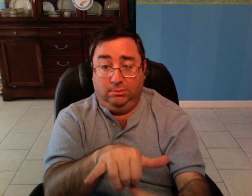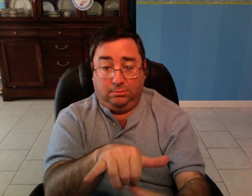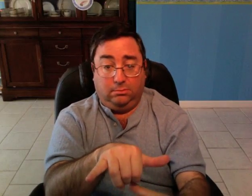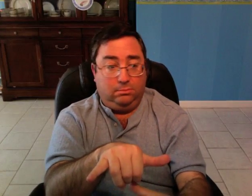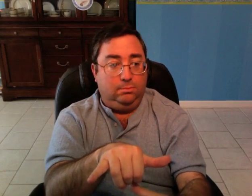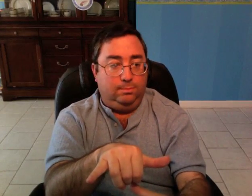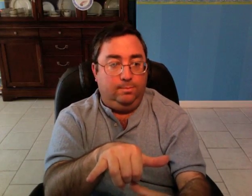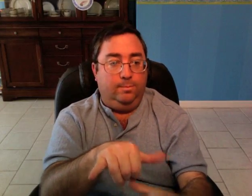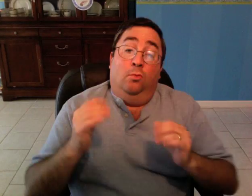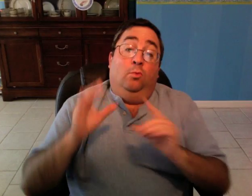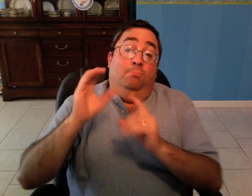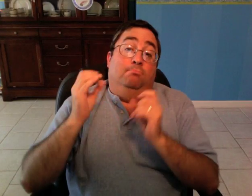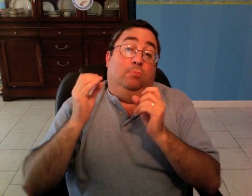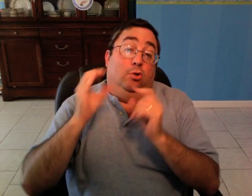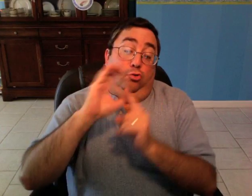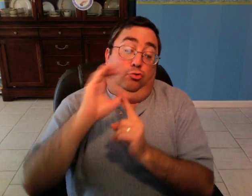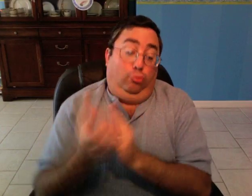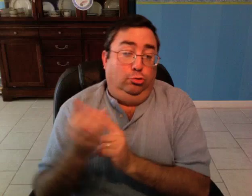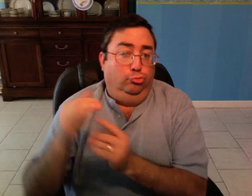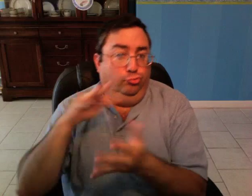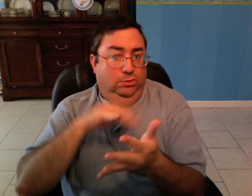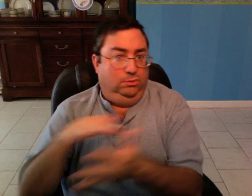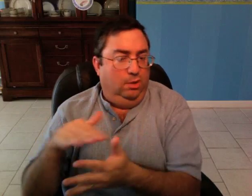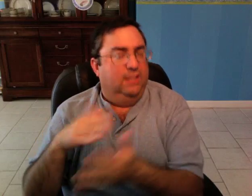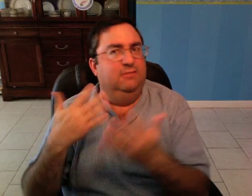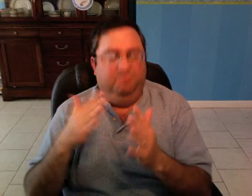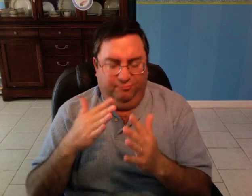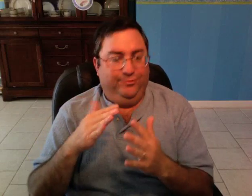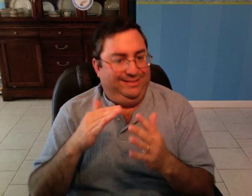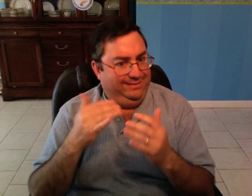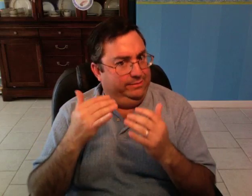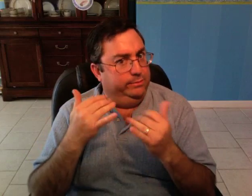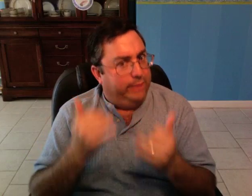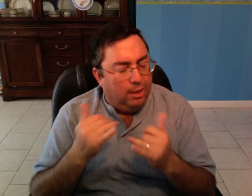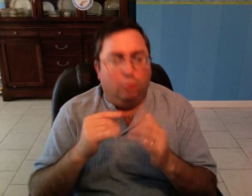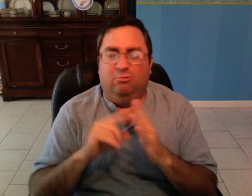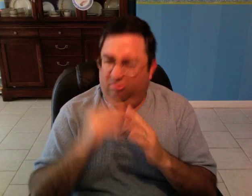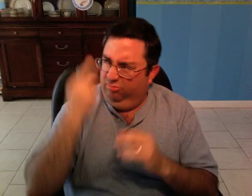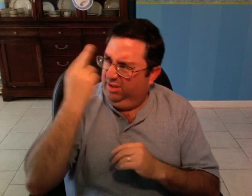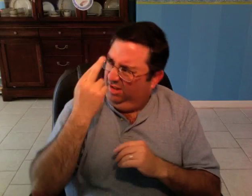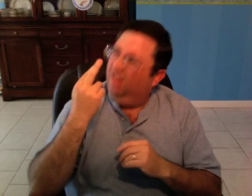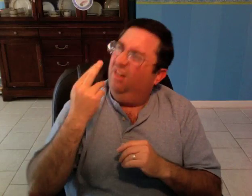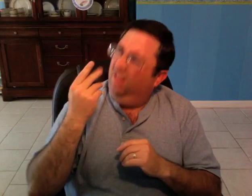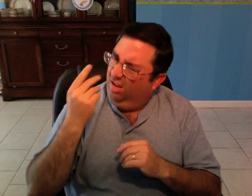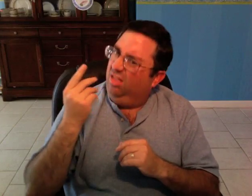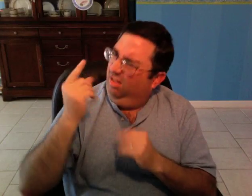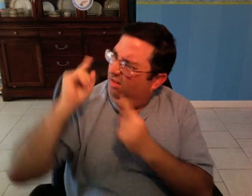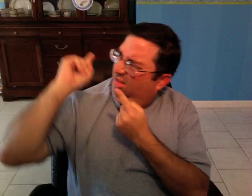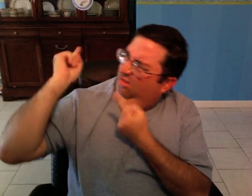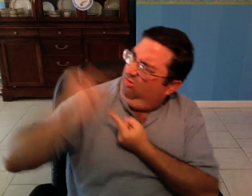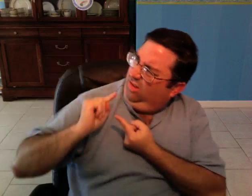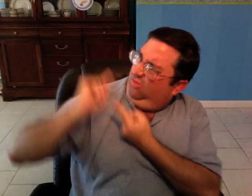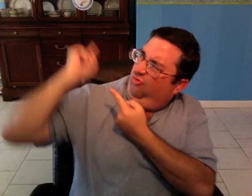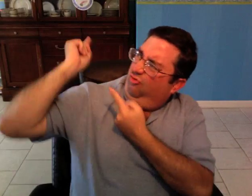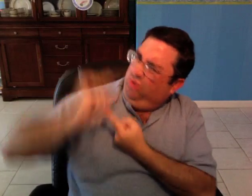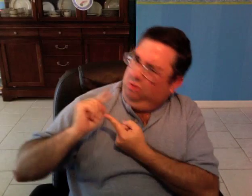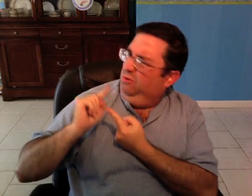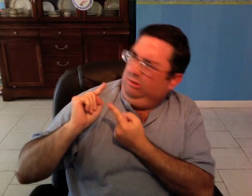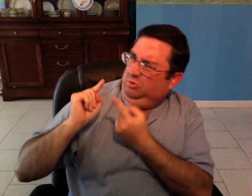Cultural studies has realized that this "reductionism"